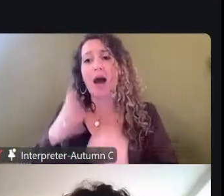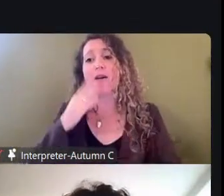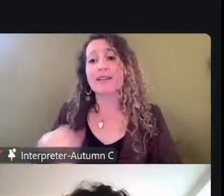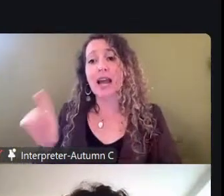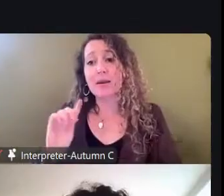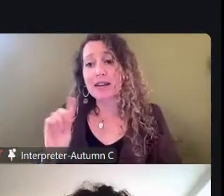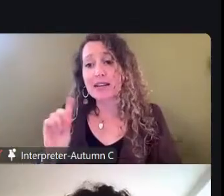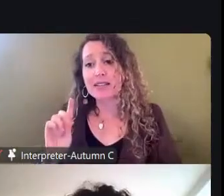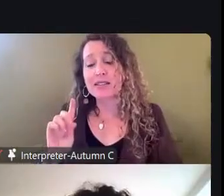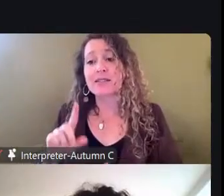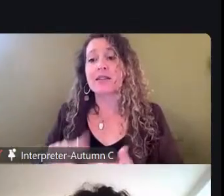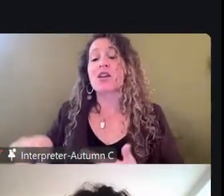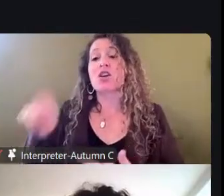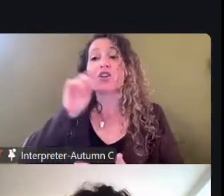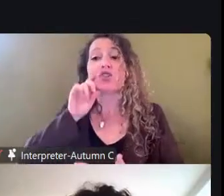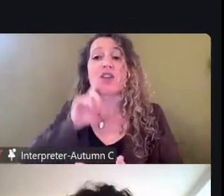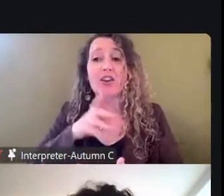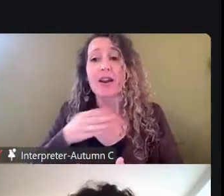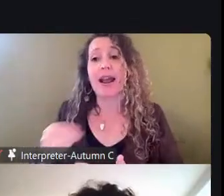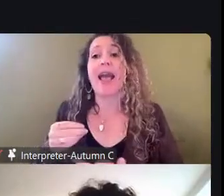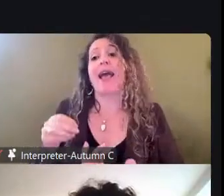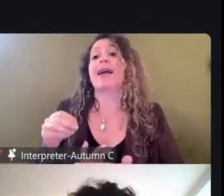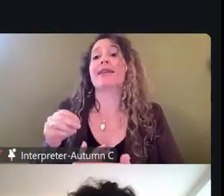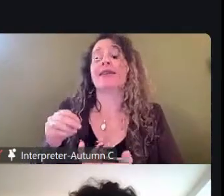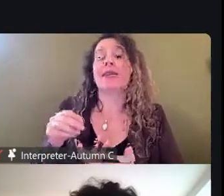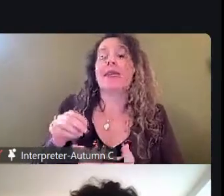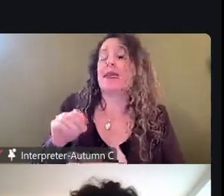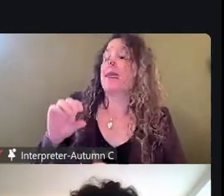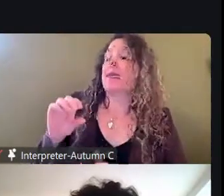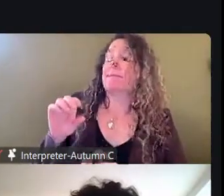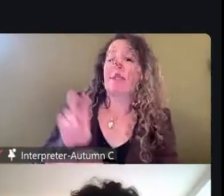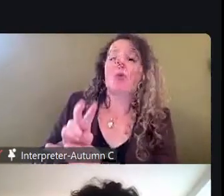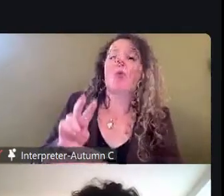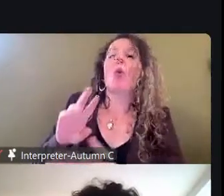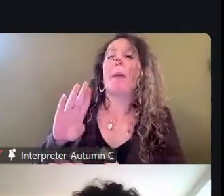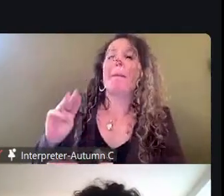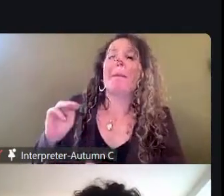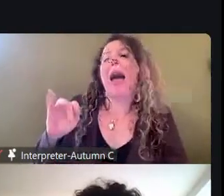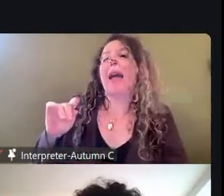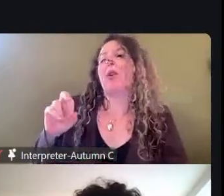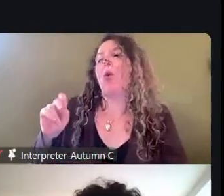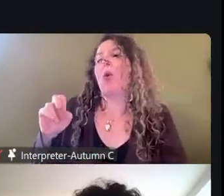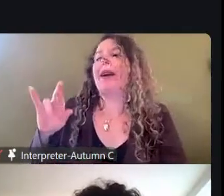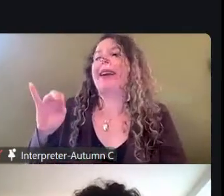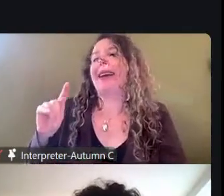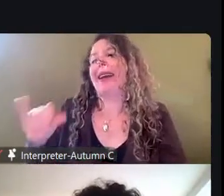about gender and sexual minority health and what that looks like when it's combined and occurring for the same person.